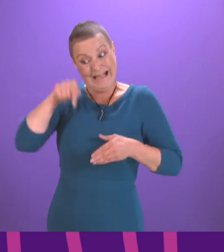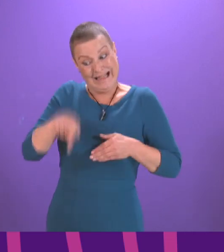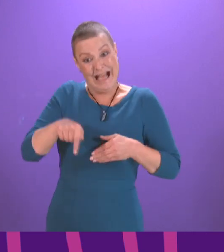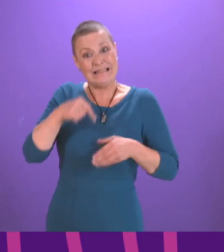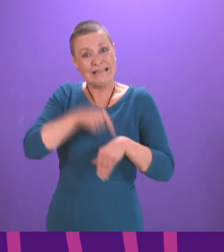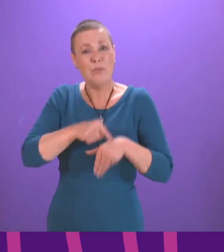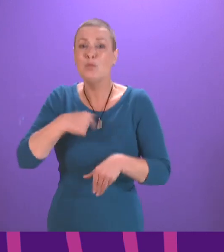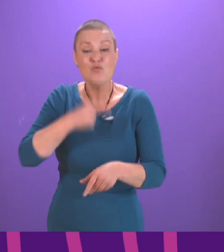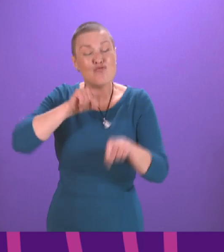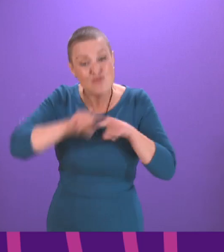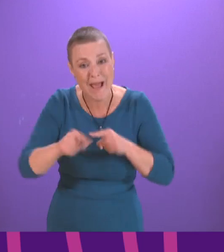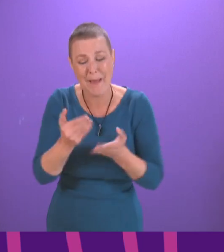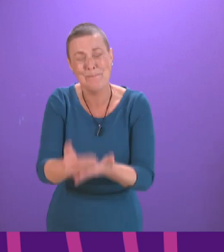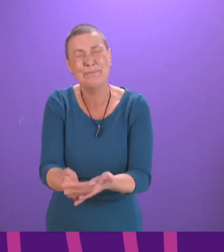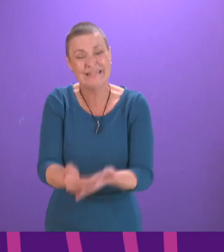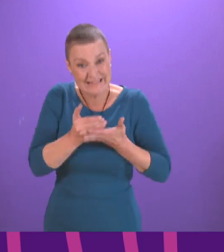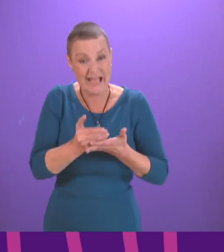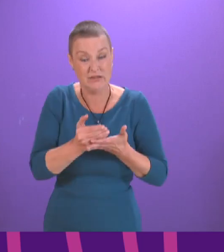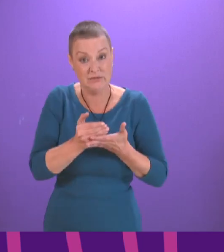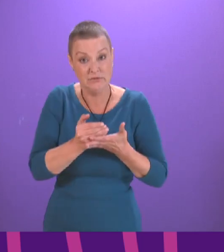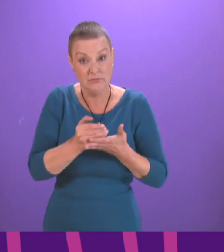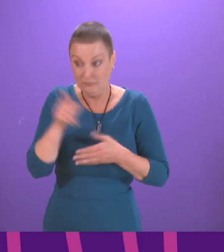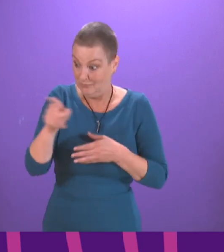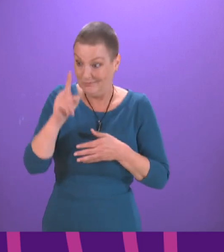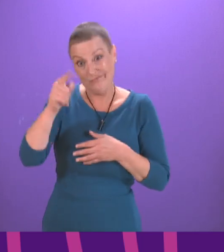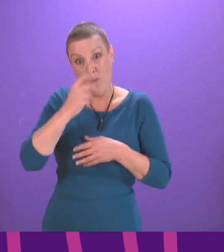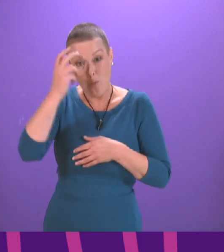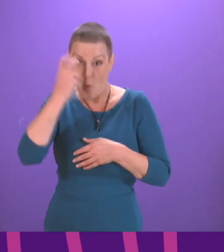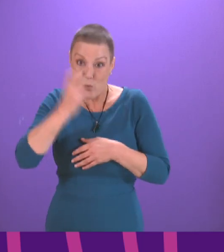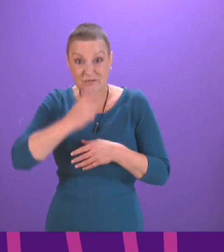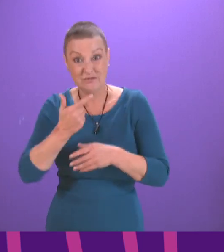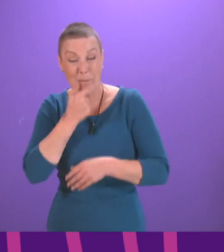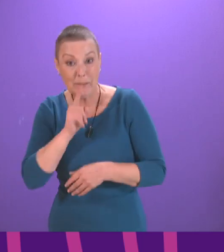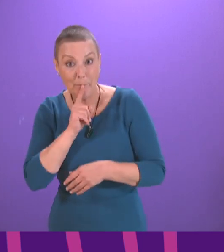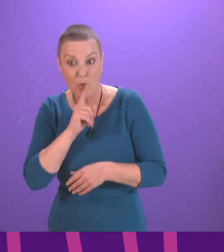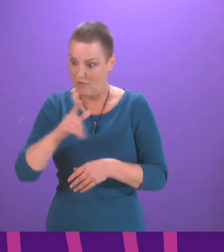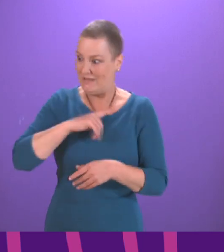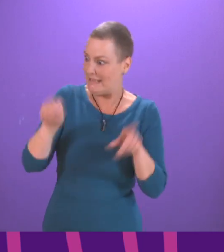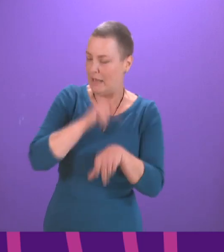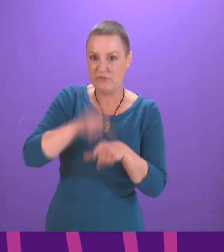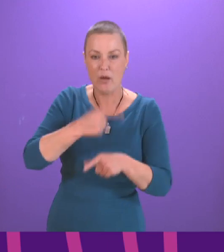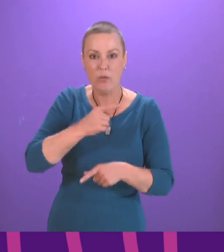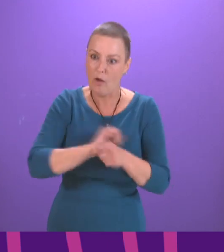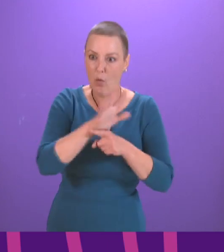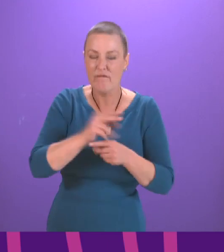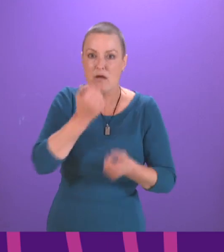that older people were not in hospital without it being a necessity for them to be there as Covid cases came in.